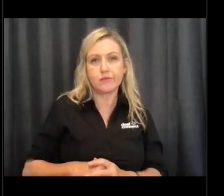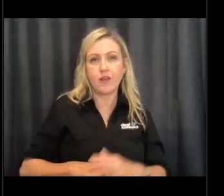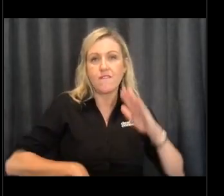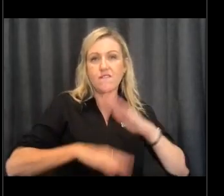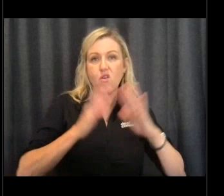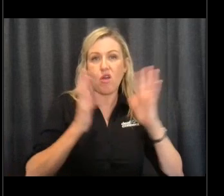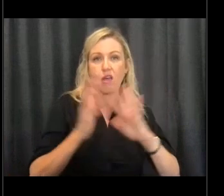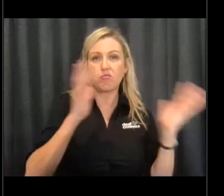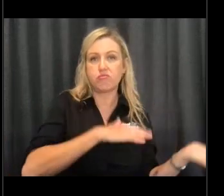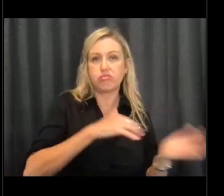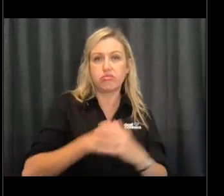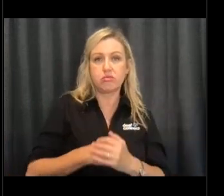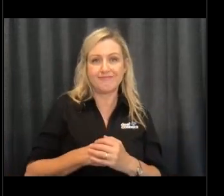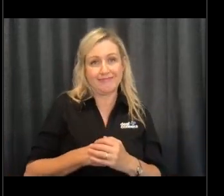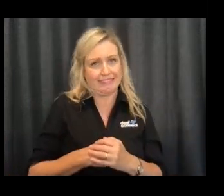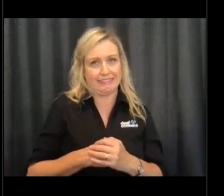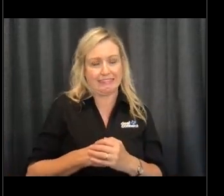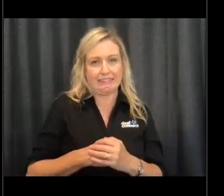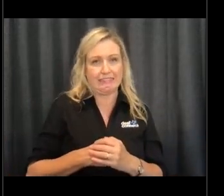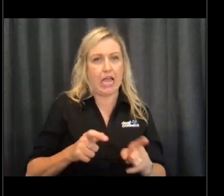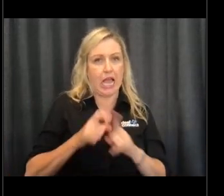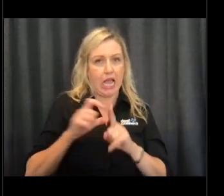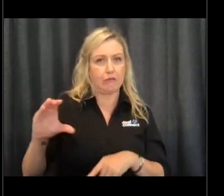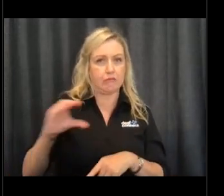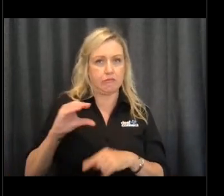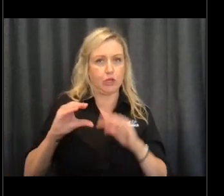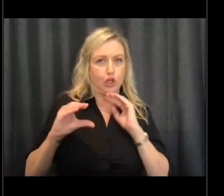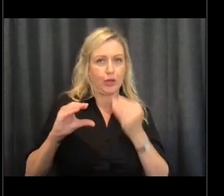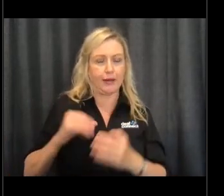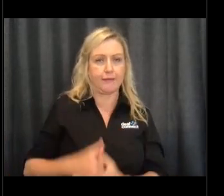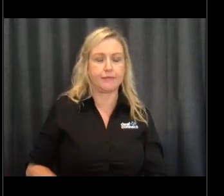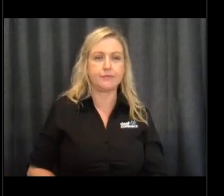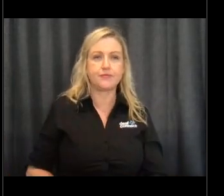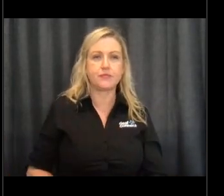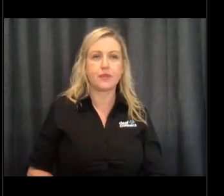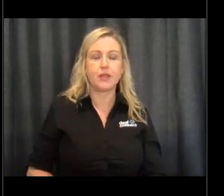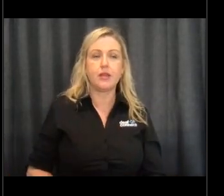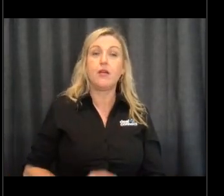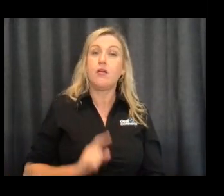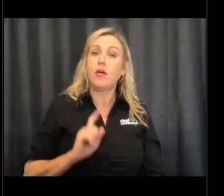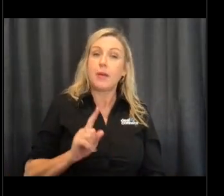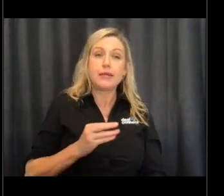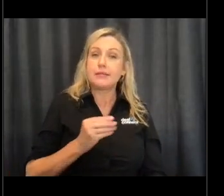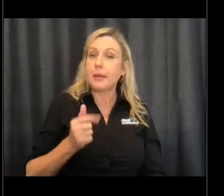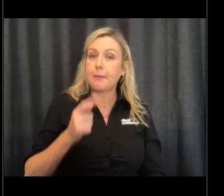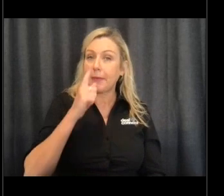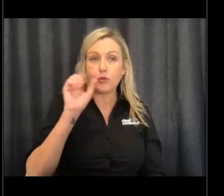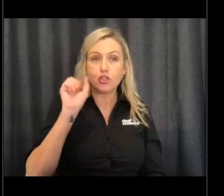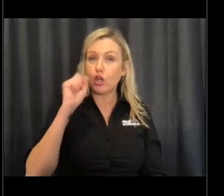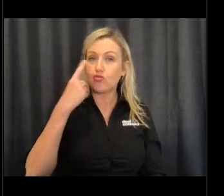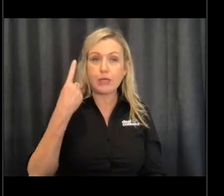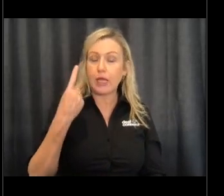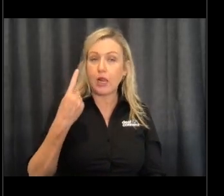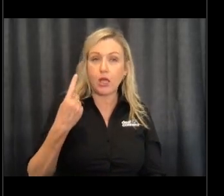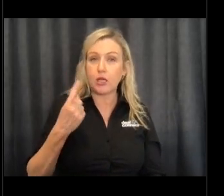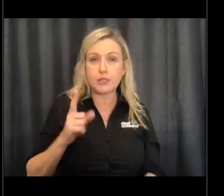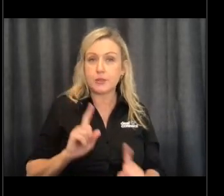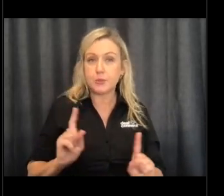of a property that's really hard but having said that some of it is people just don't understand what they need to be insured for.